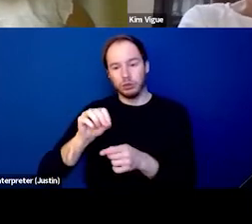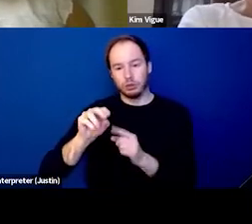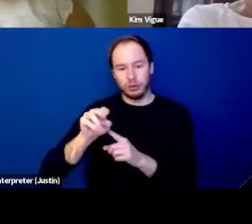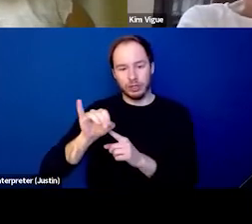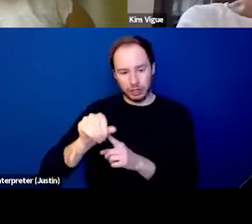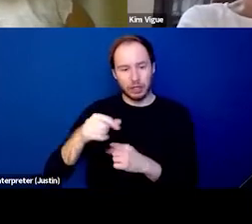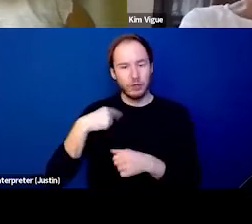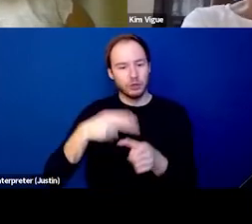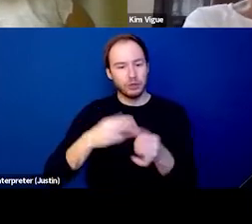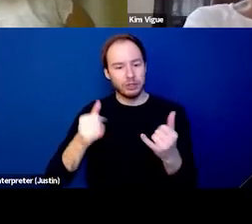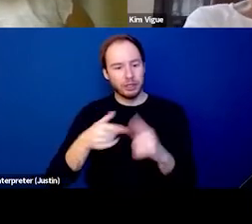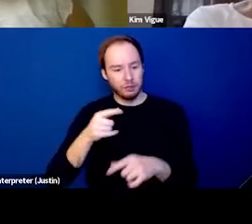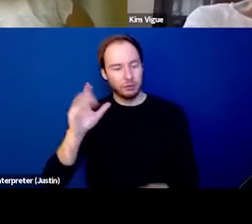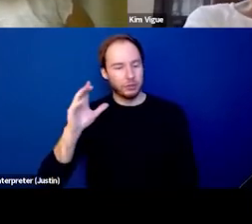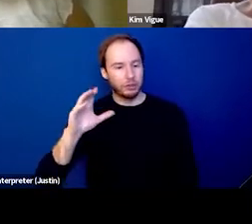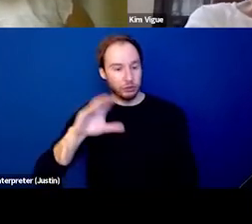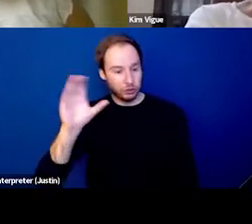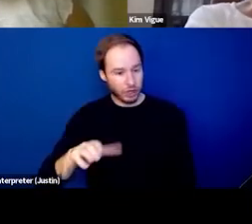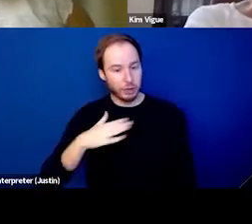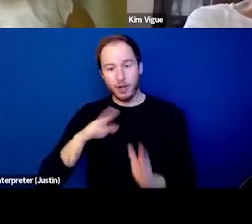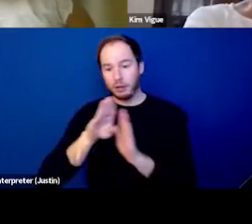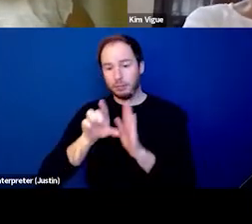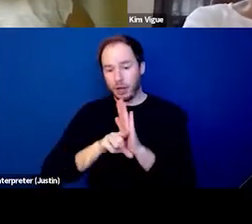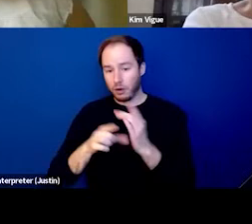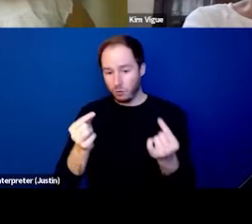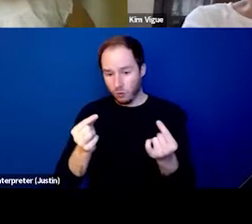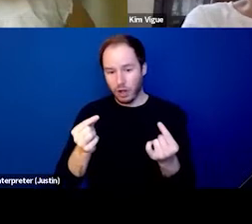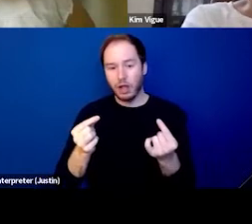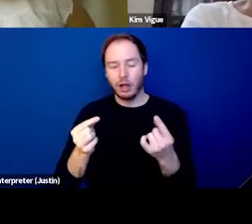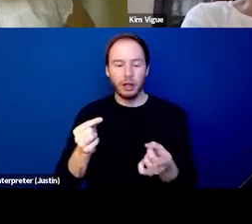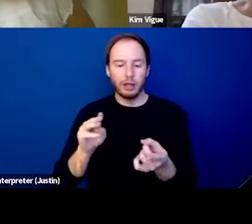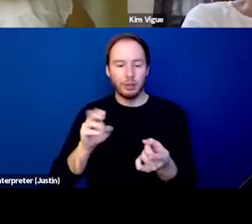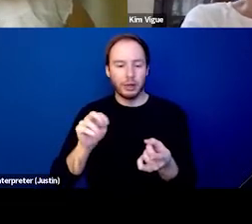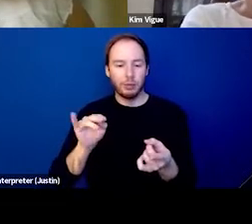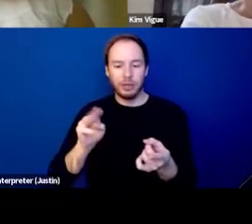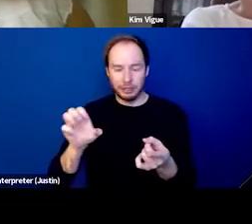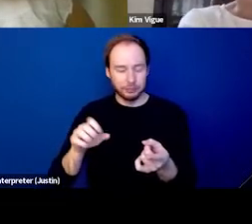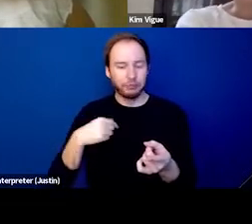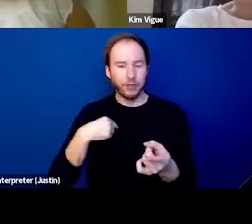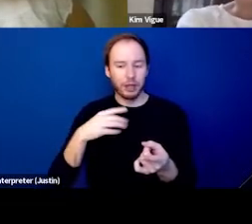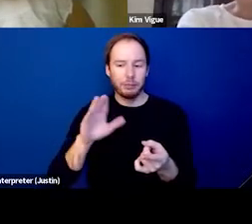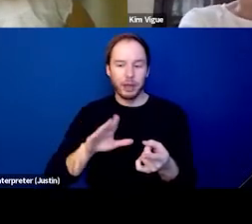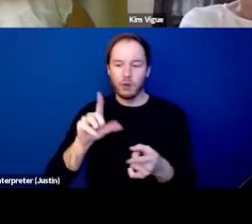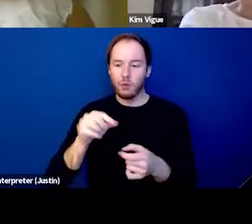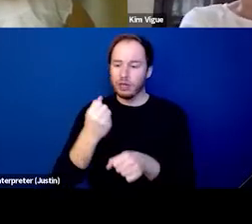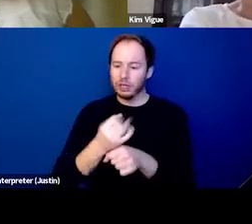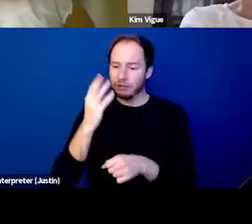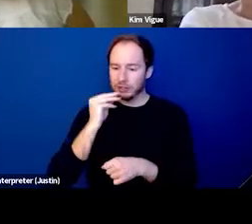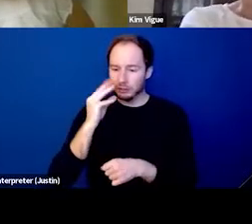And just a little bit about my background. I bring about 20 years of experience working within